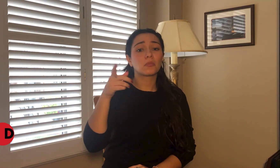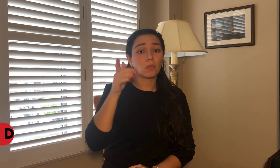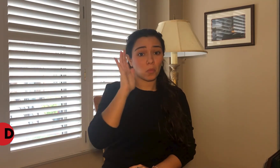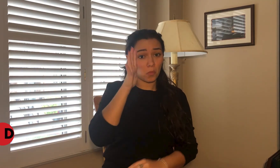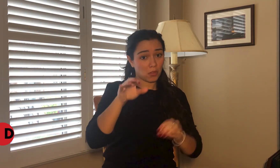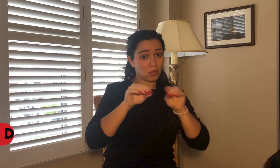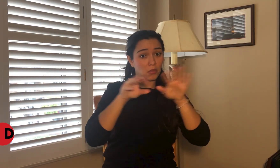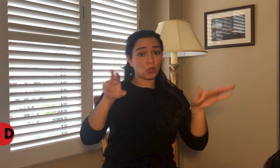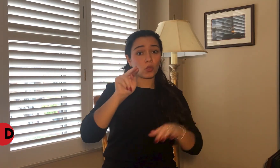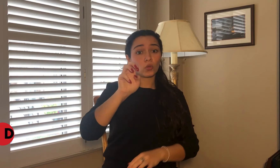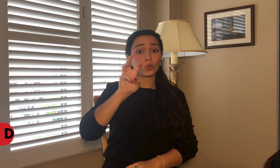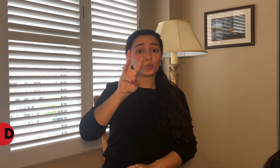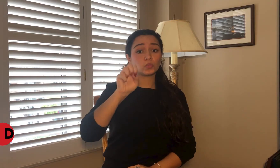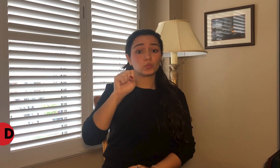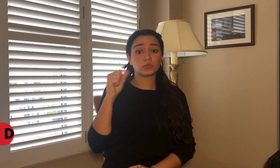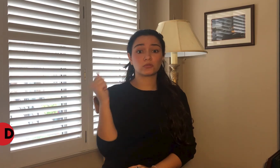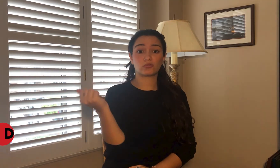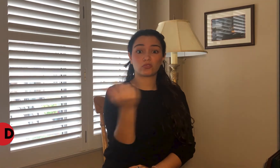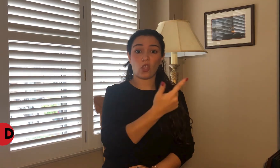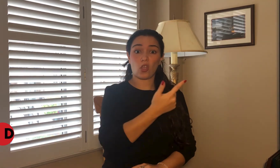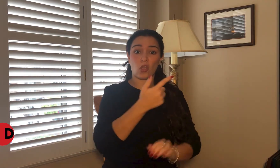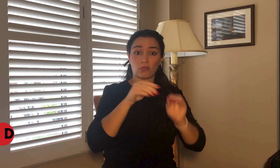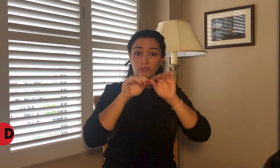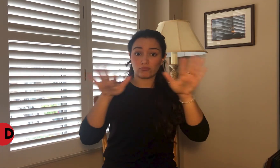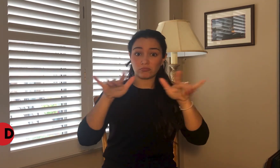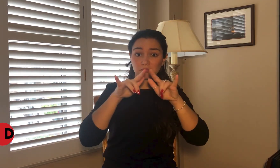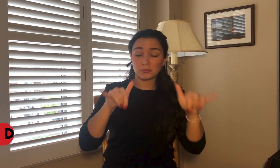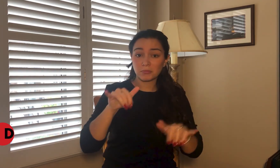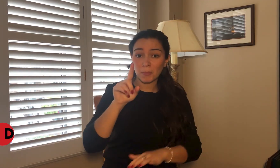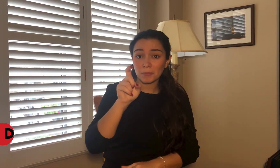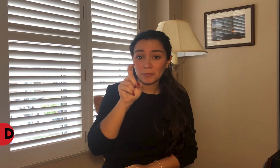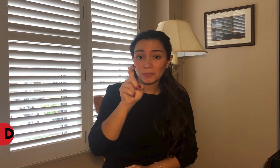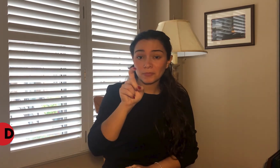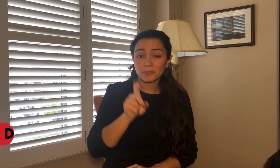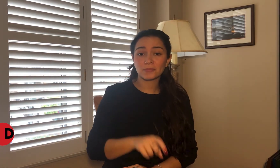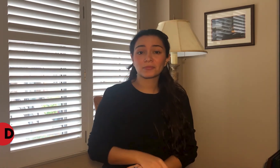will you post news on all of them?